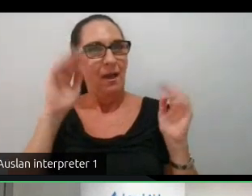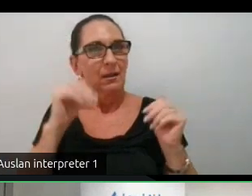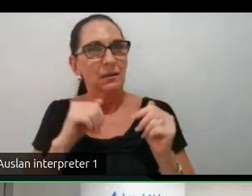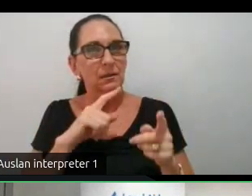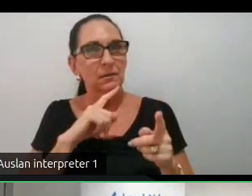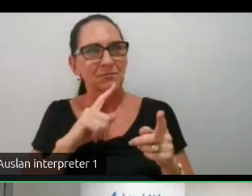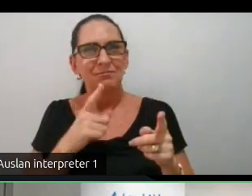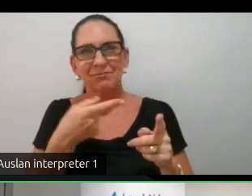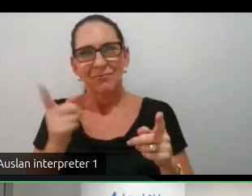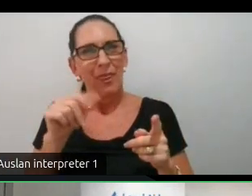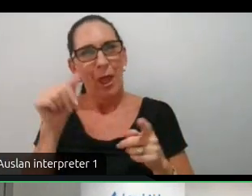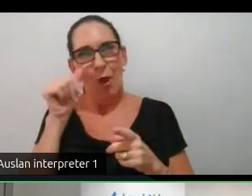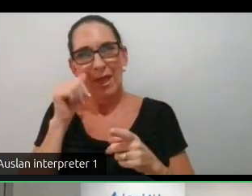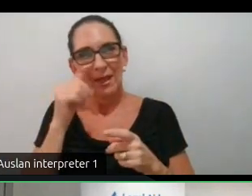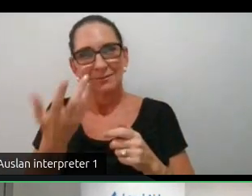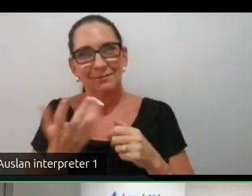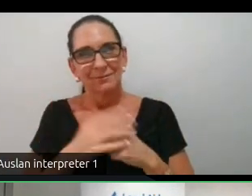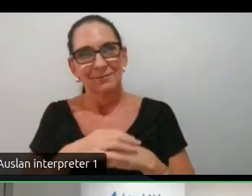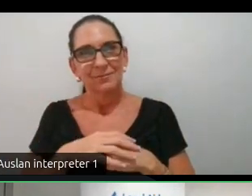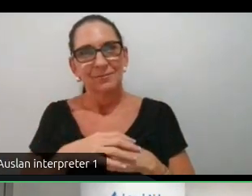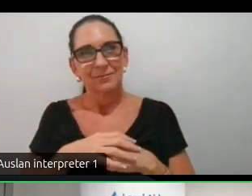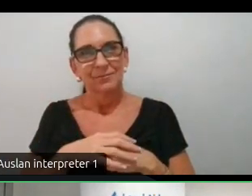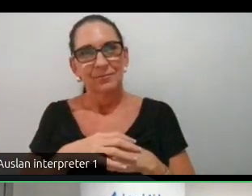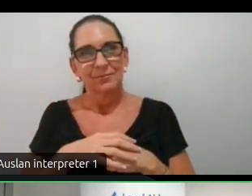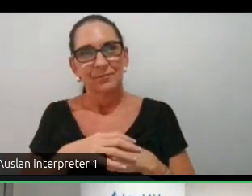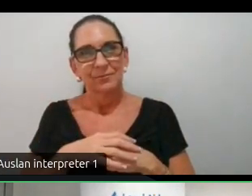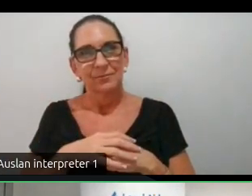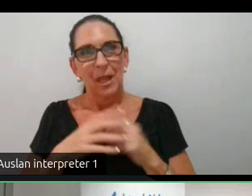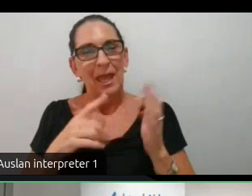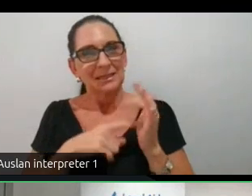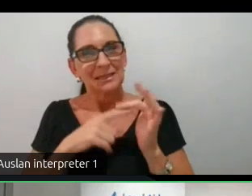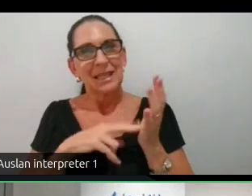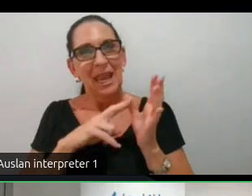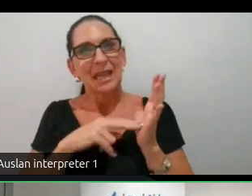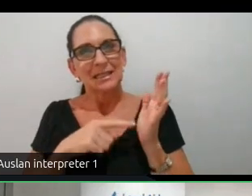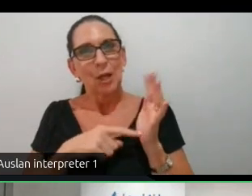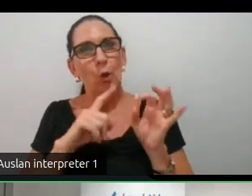events. I reckon the audience knows our answer this morning. Tenants Queensland. I think we